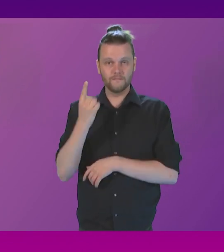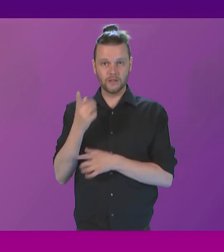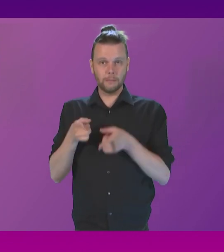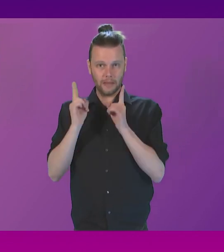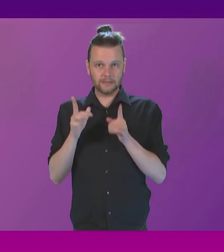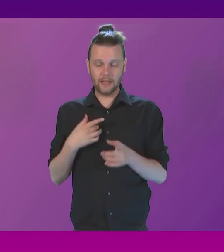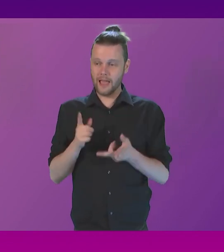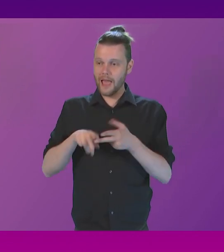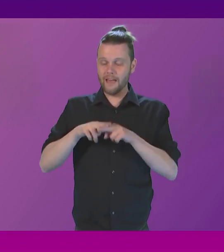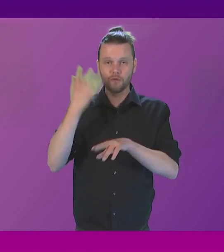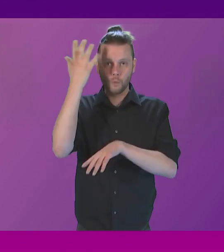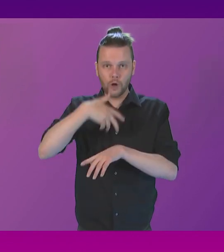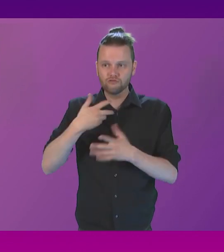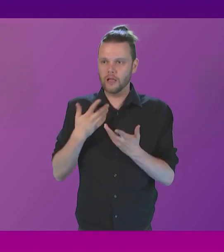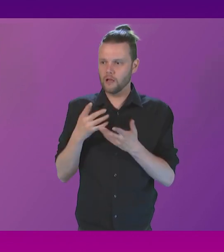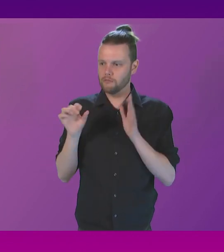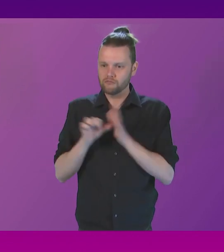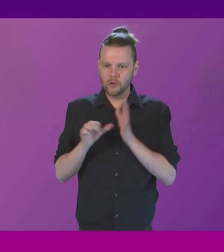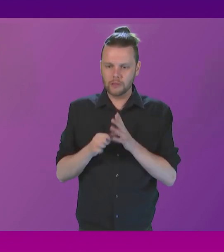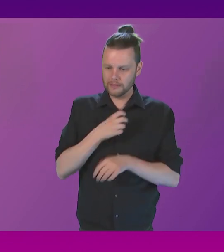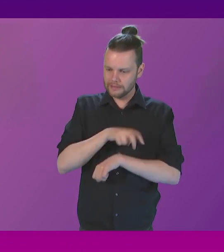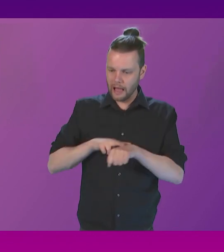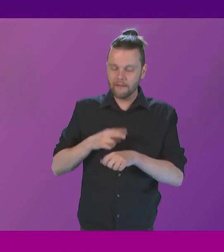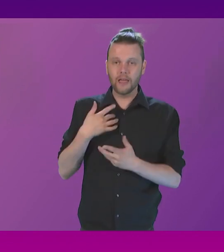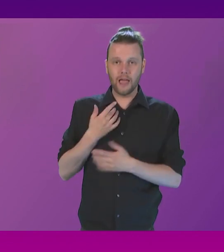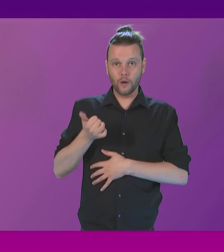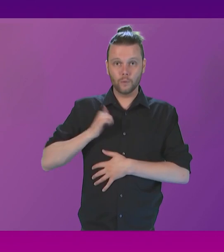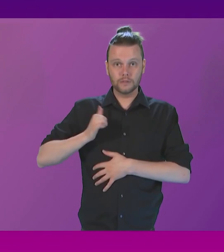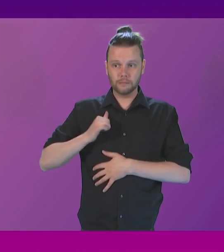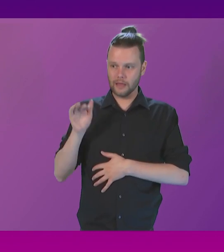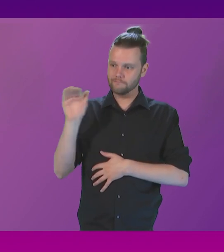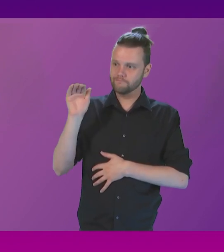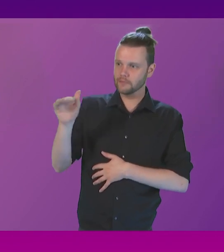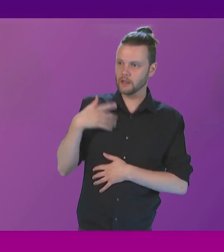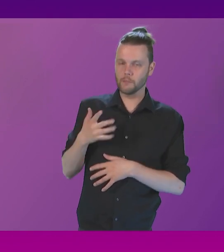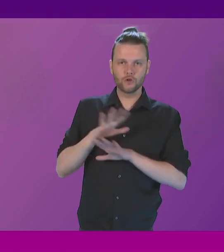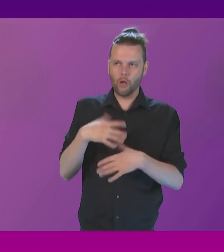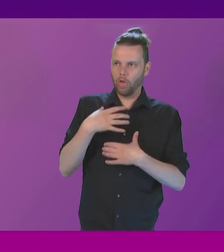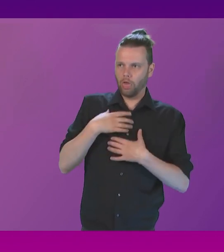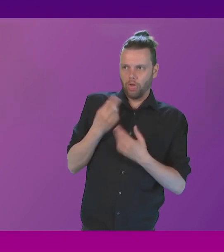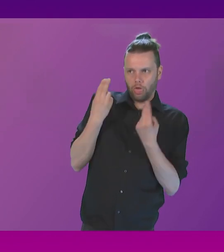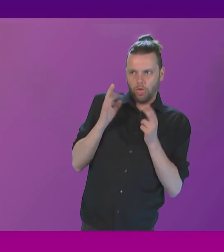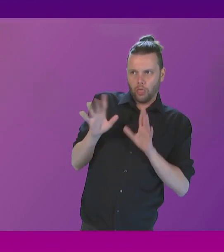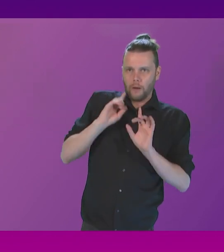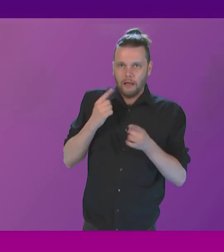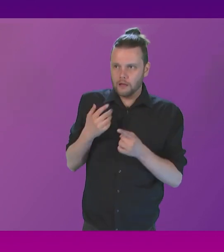if staff have concerns, I would expect them to raise those issues, without fear or favour, not